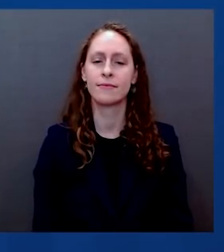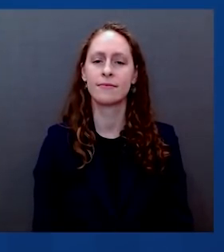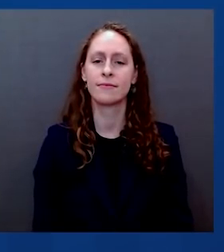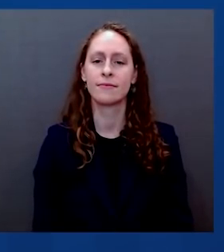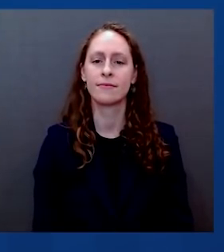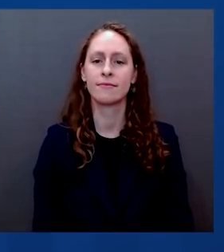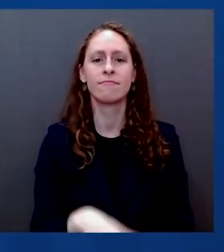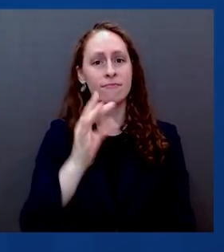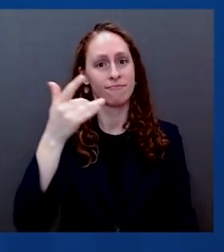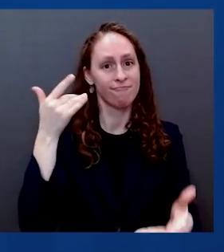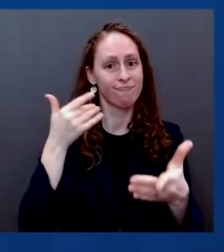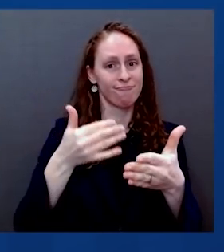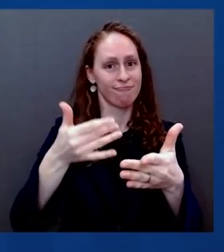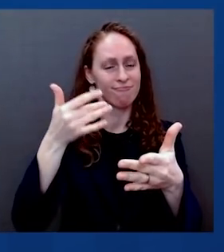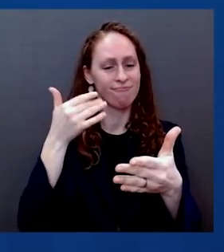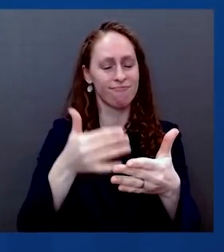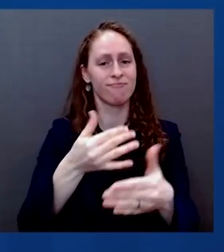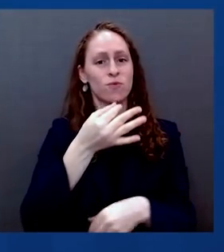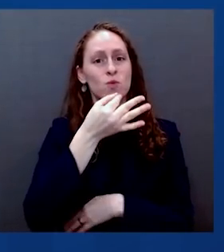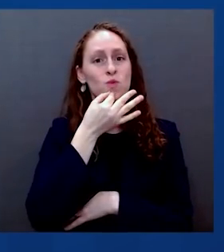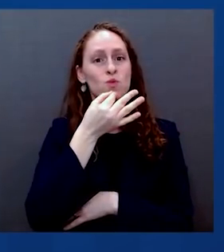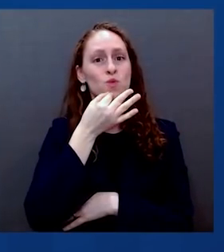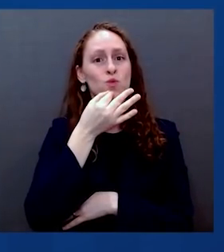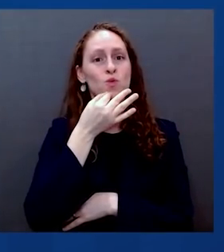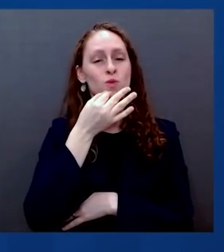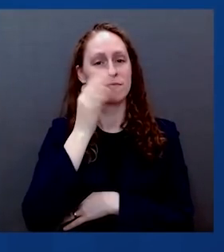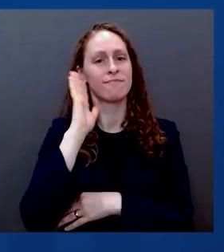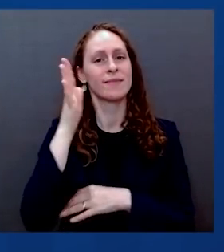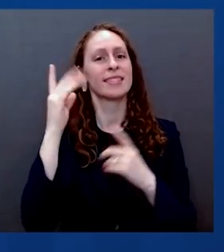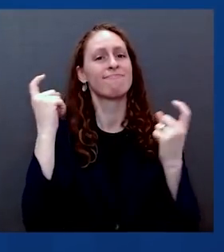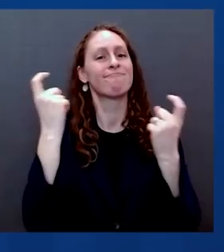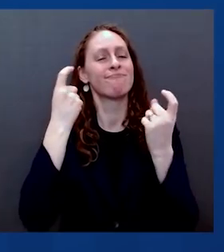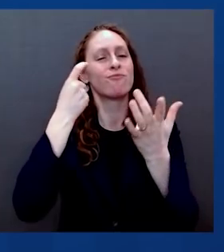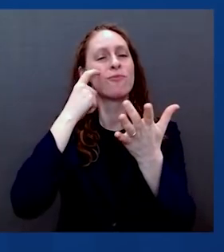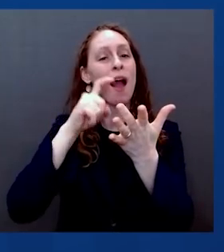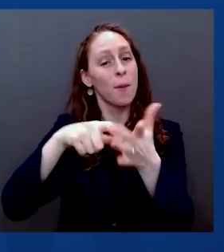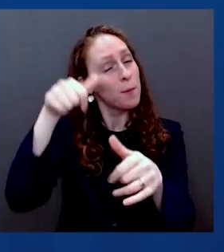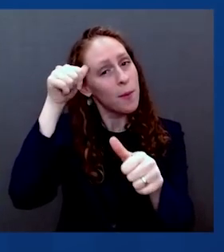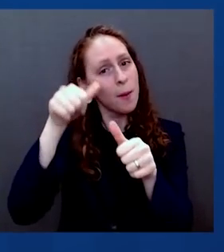More than 55 years ago, men, women and children